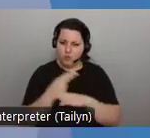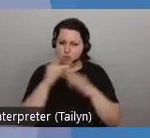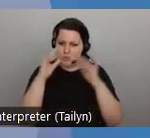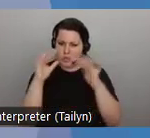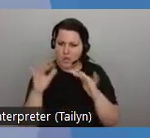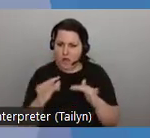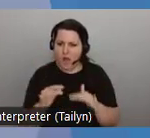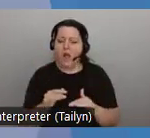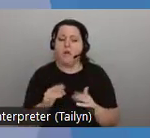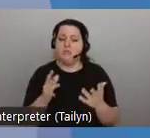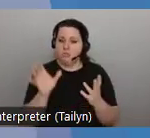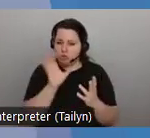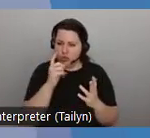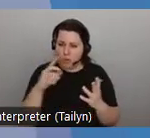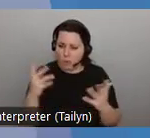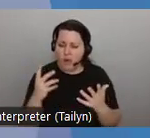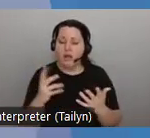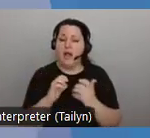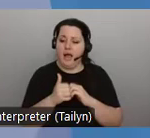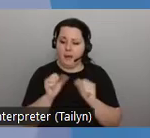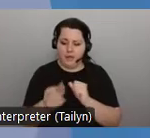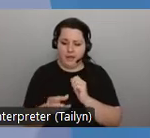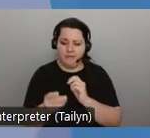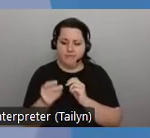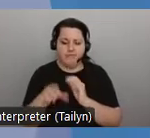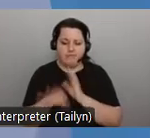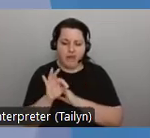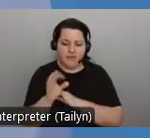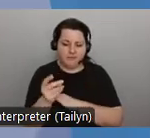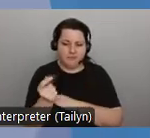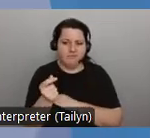you are setting it up how you intend readers to move through it, what they might be